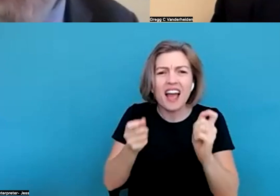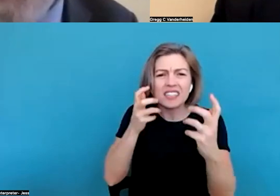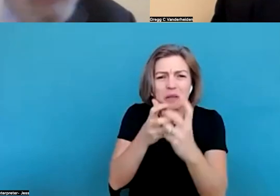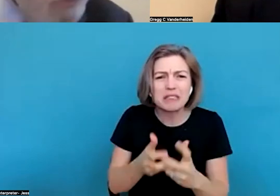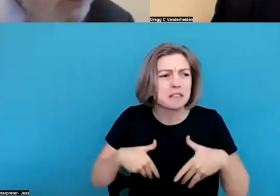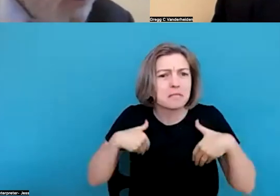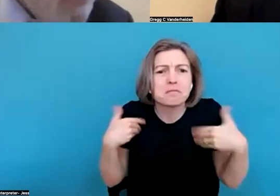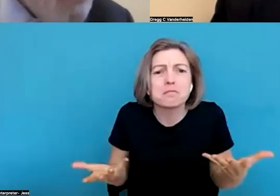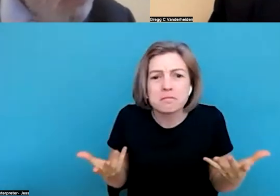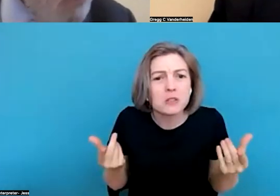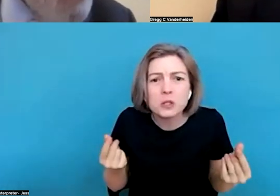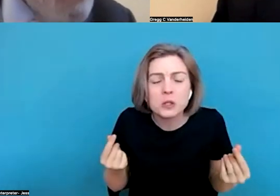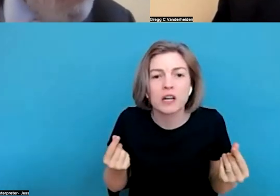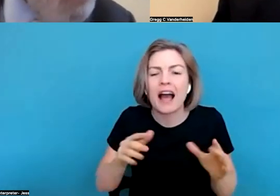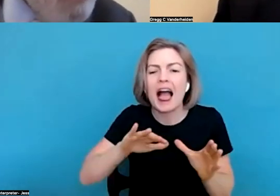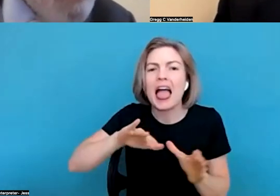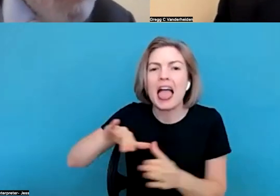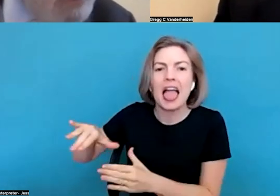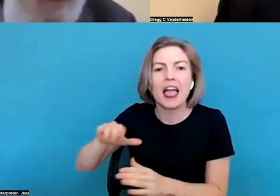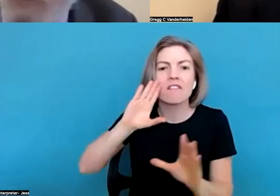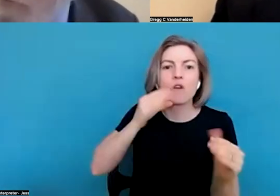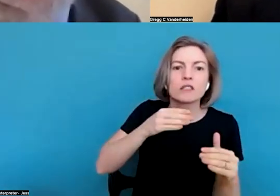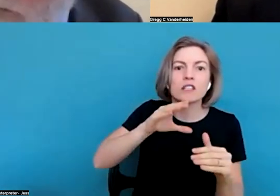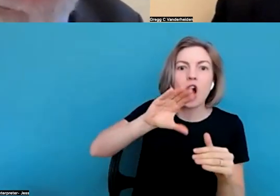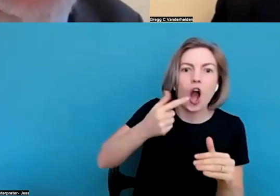we focus more on cognitive language learning than anything else. It's a huge population.